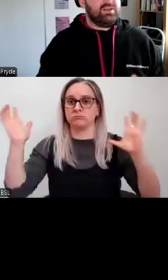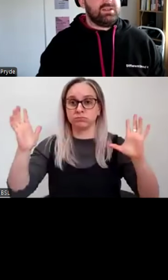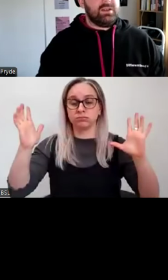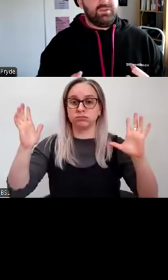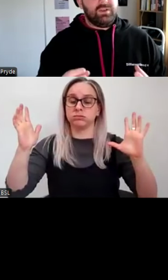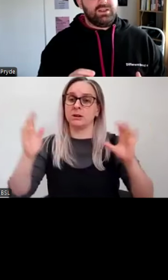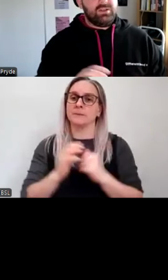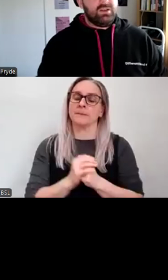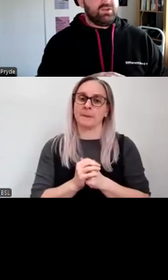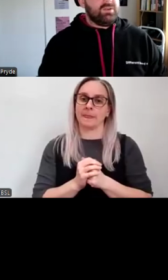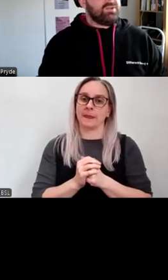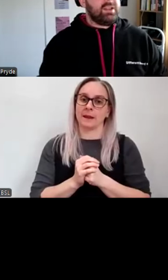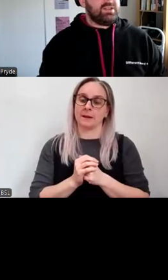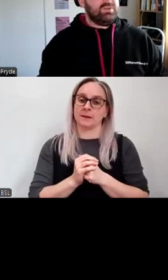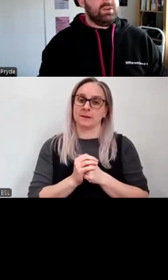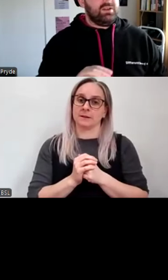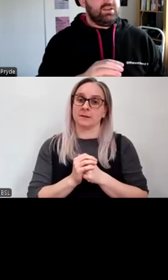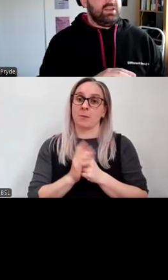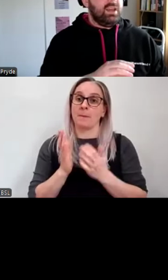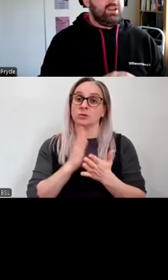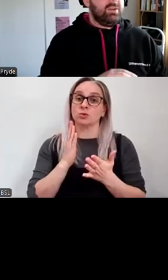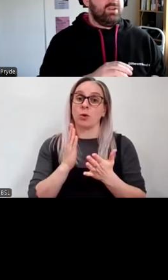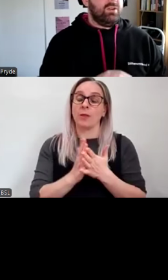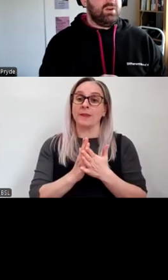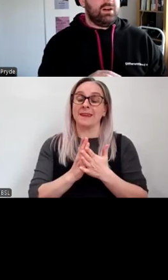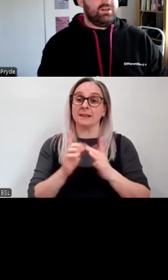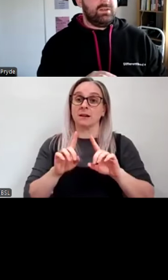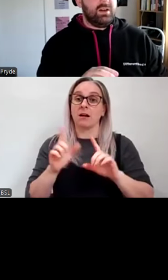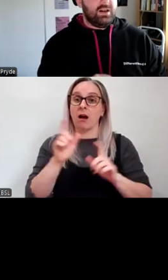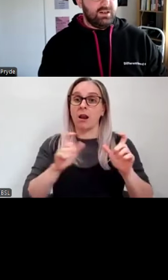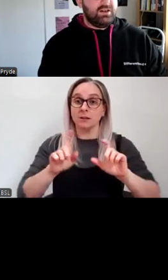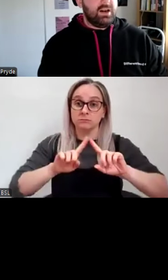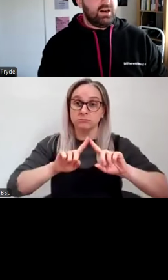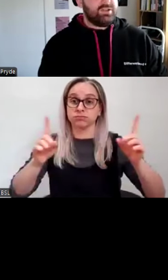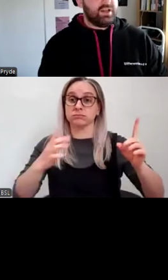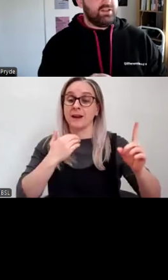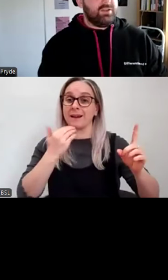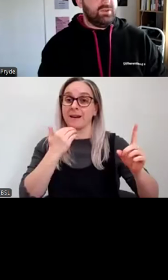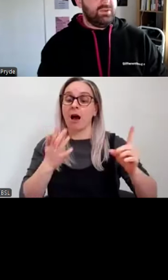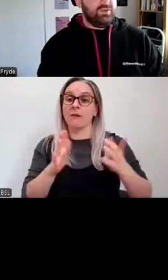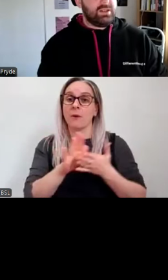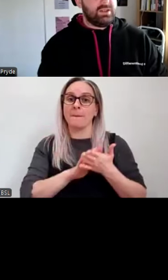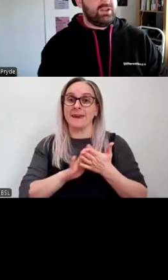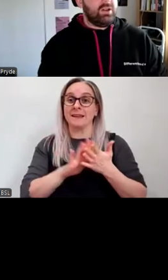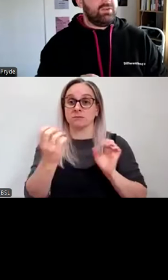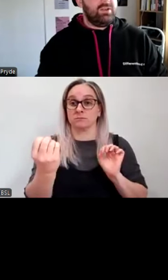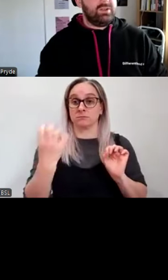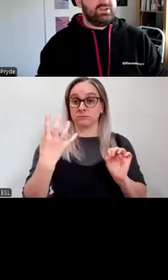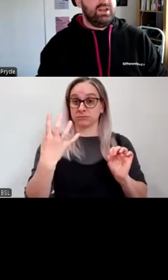because it provides a good enough contrast between the element you are trying to essentially call out to users